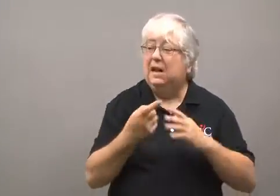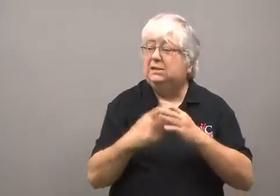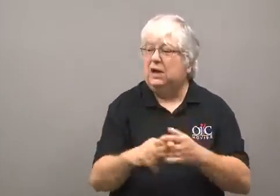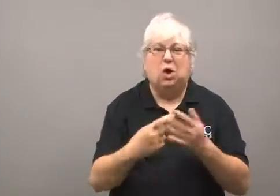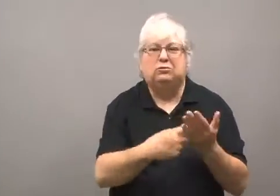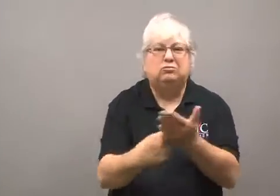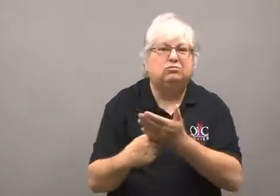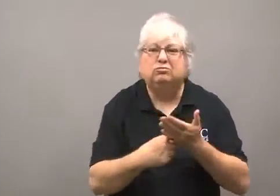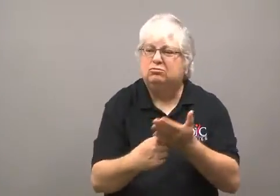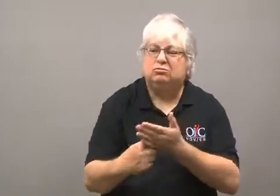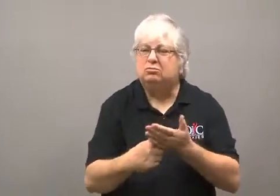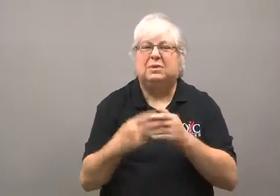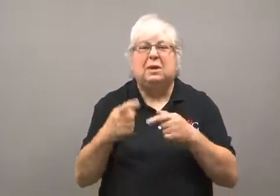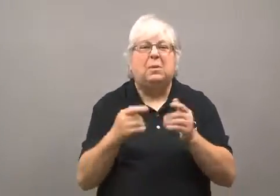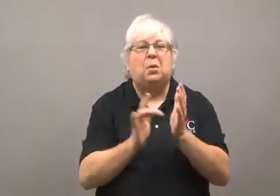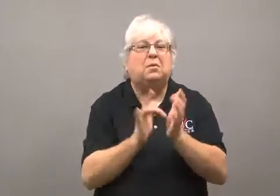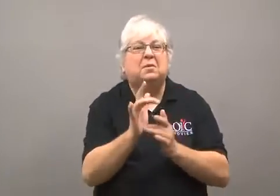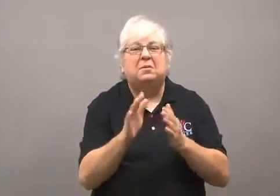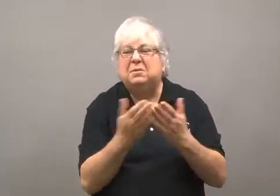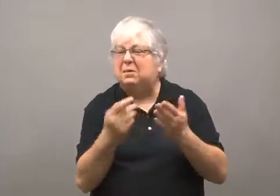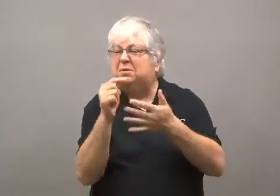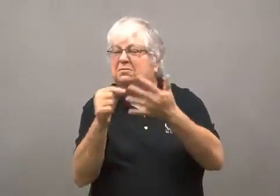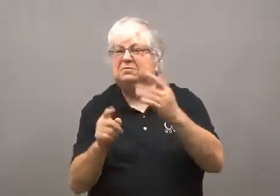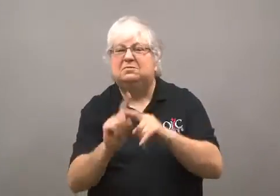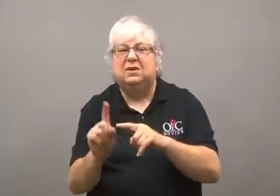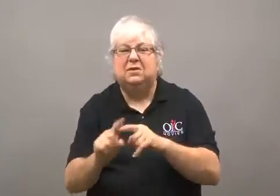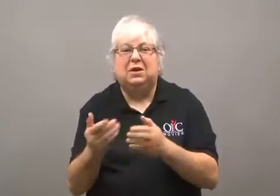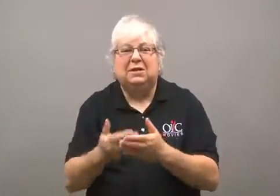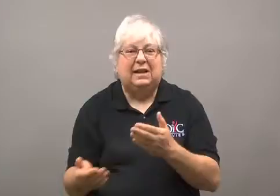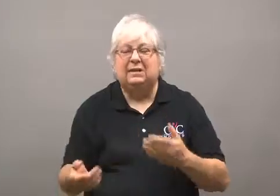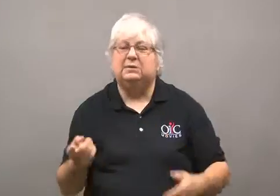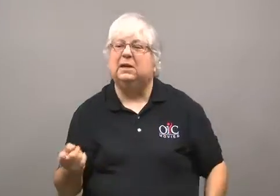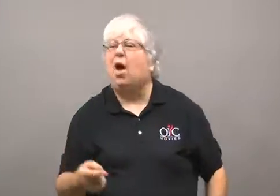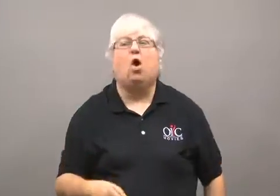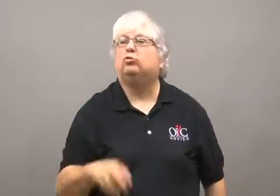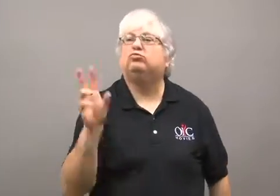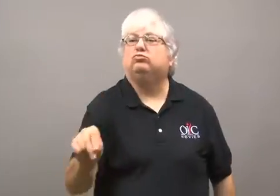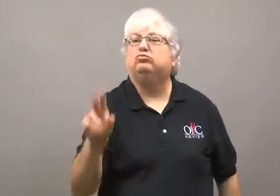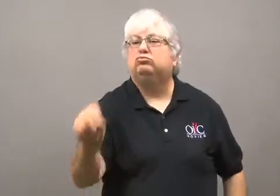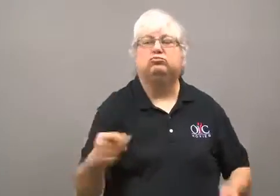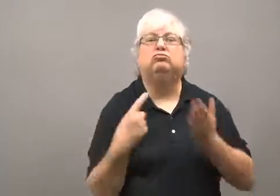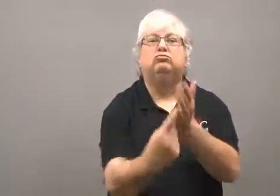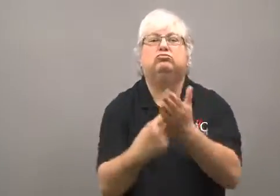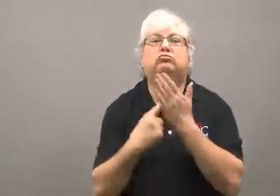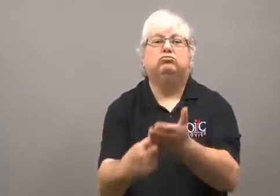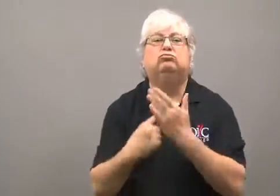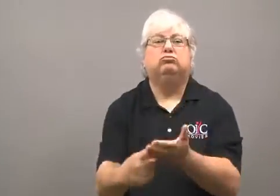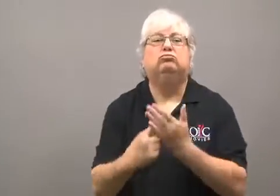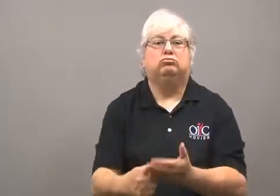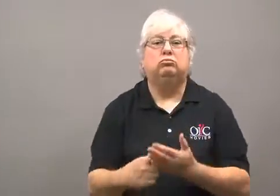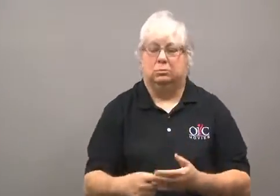When they started discussing scriptures, he began to argue with them.